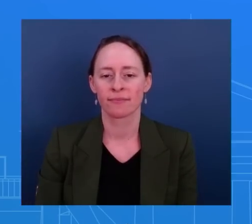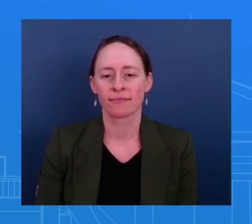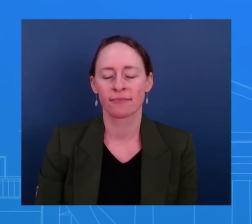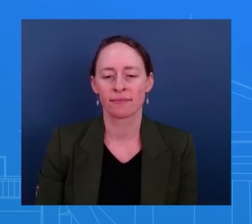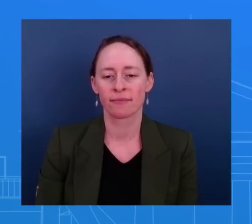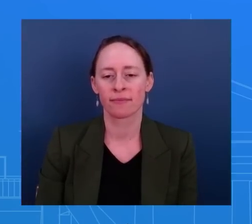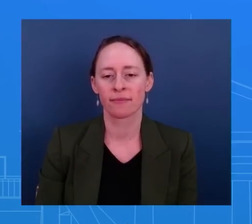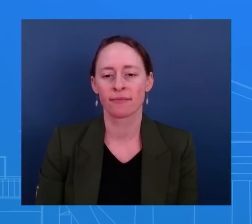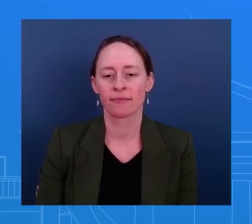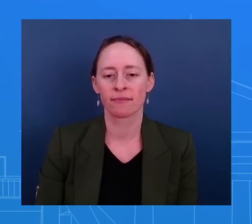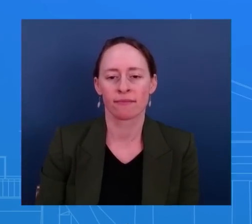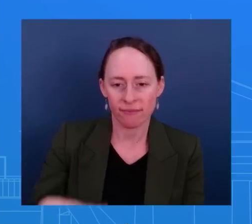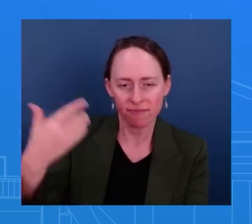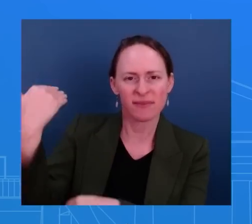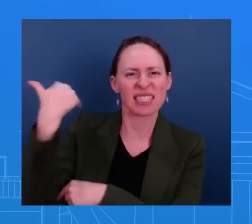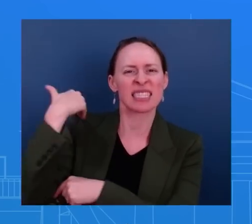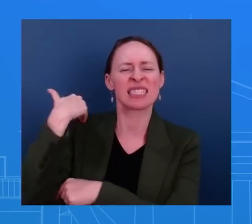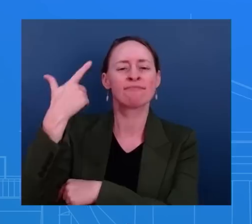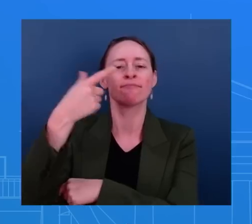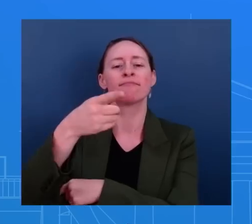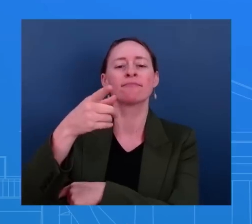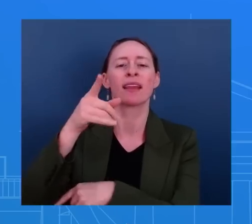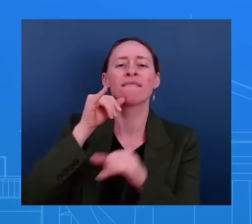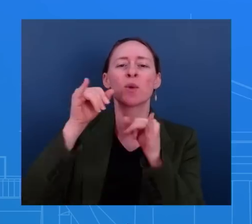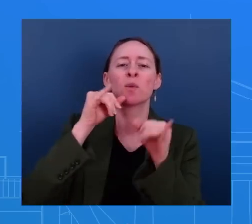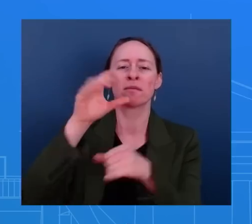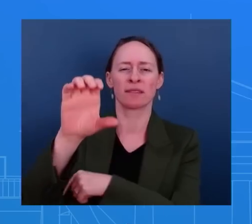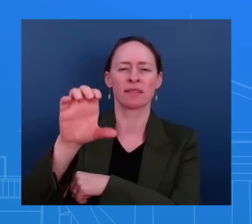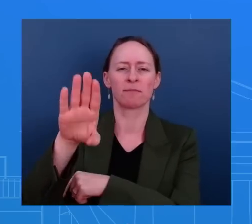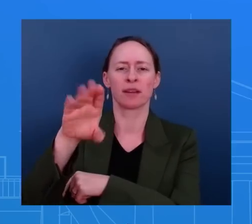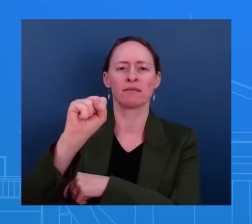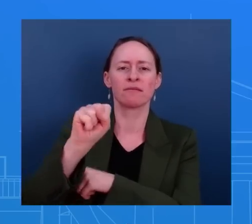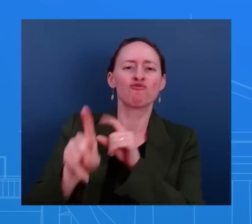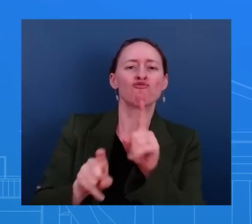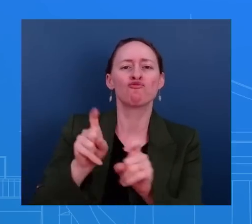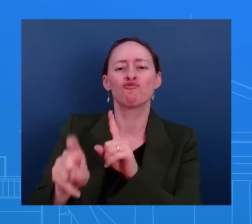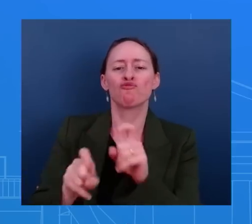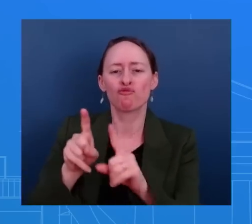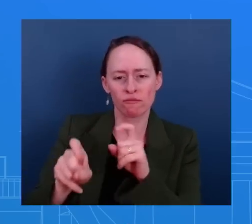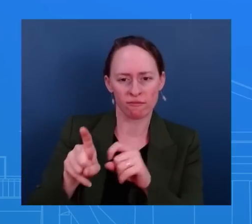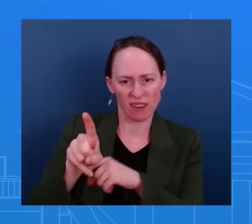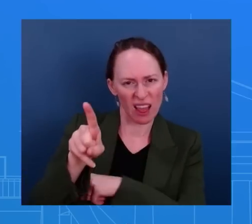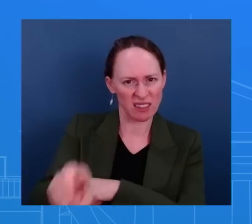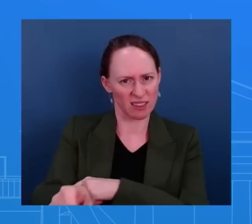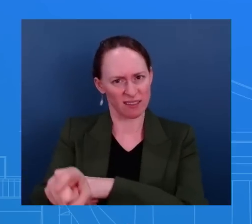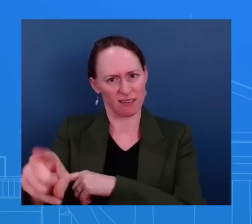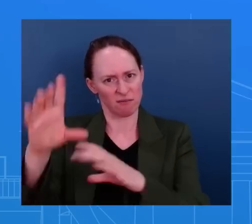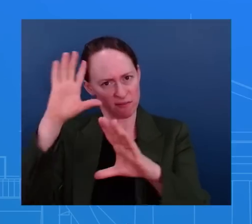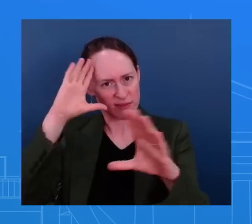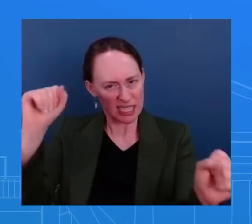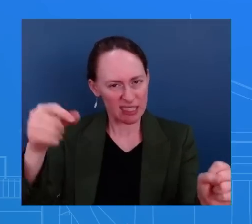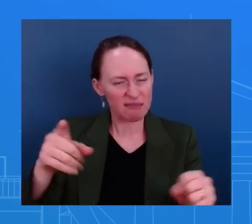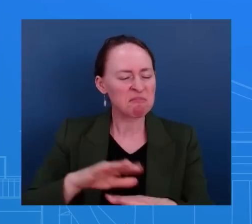The Press: When he was asked about his decision to -- to step aside from the campaign, he -- one of the things he said was that he -- when he ran the first time,